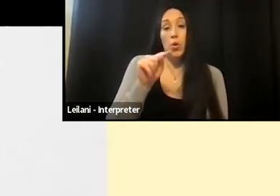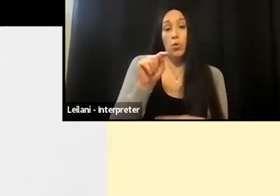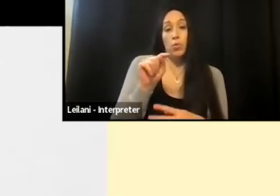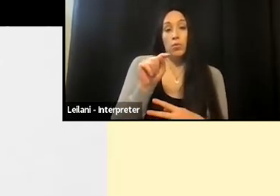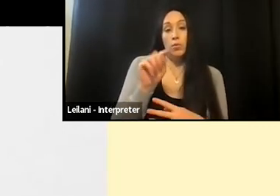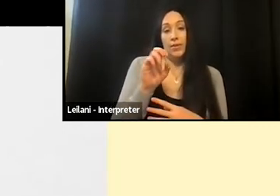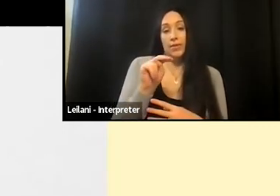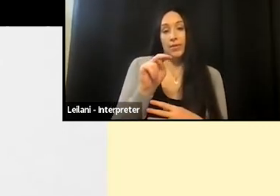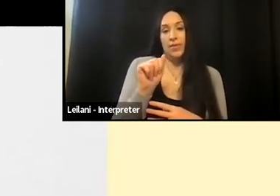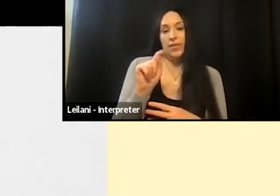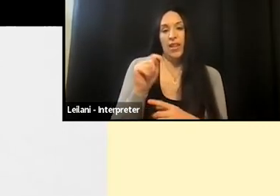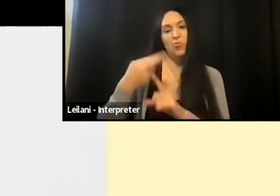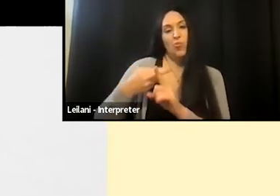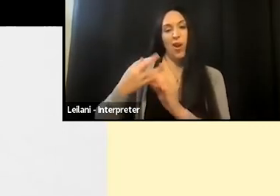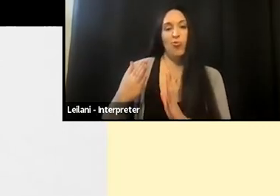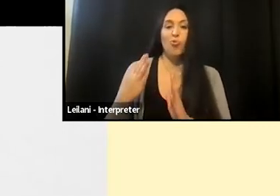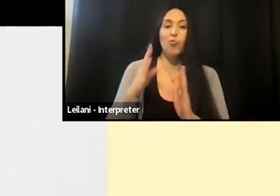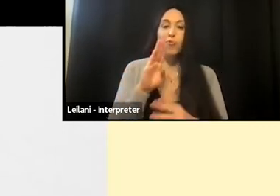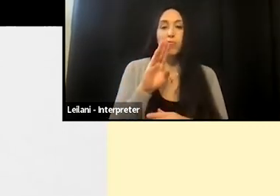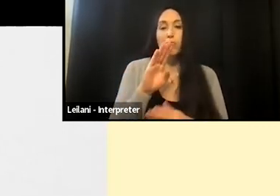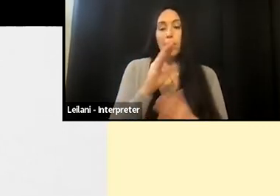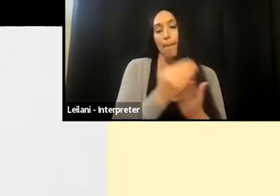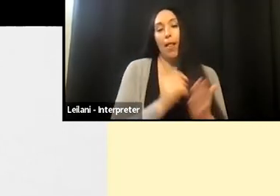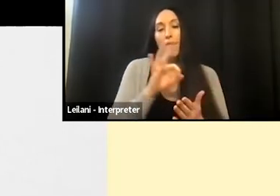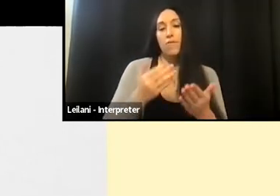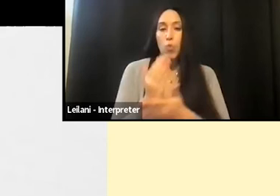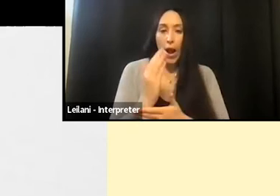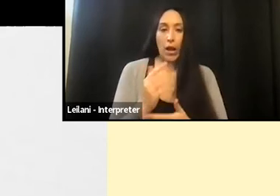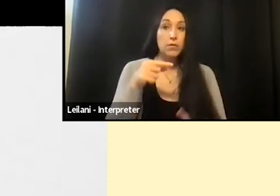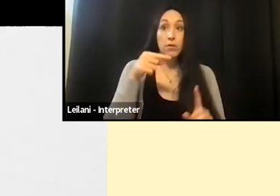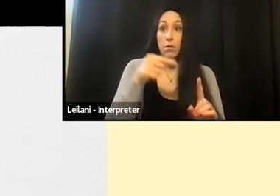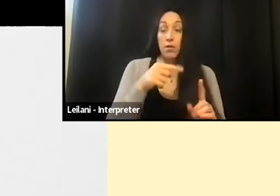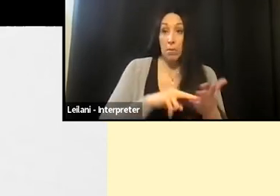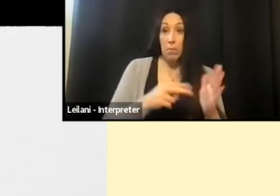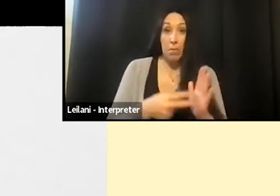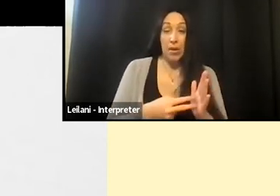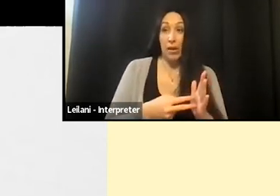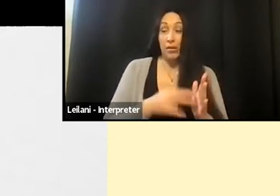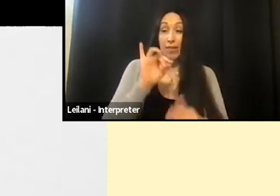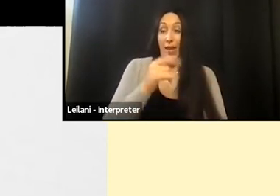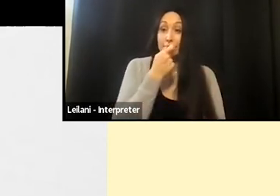is certainly not the end all be all of protecting renters in Miami,